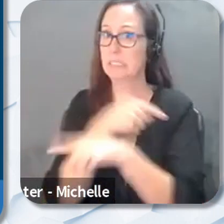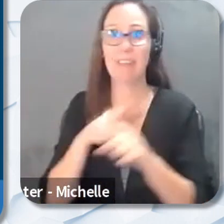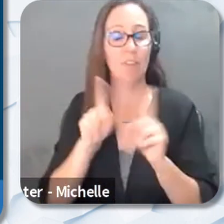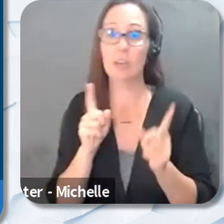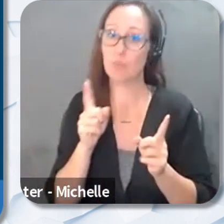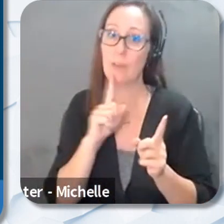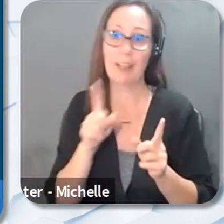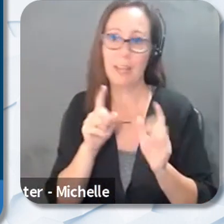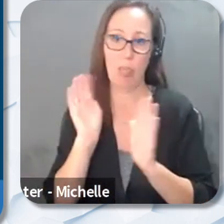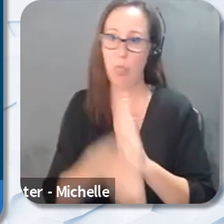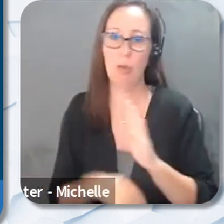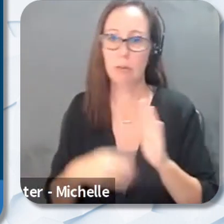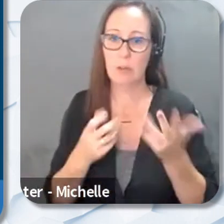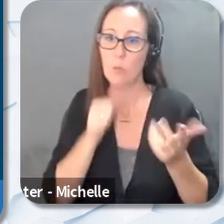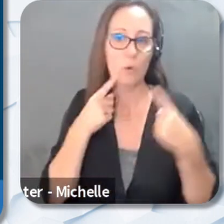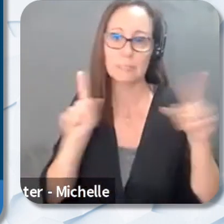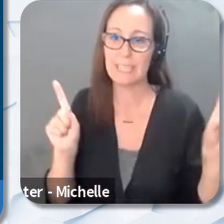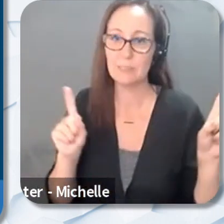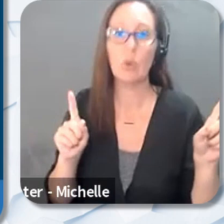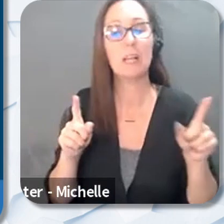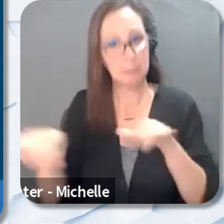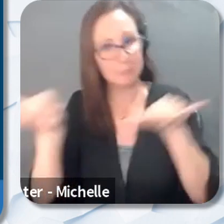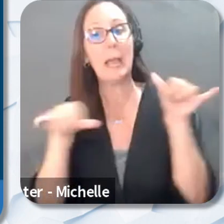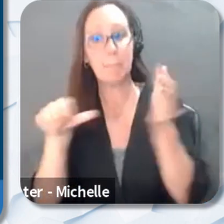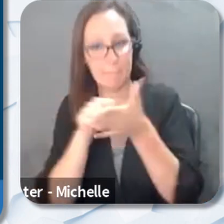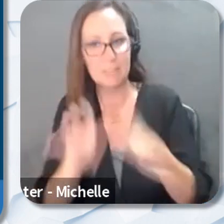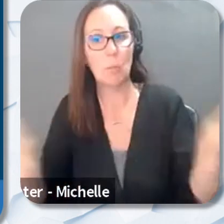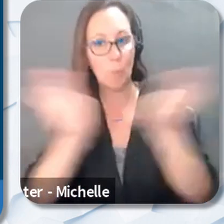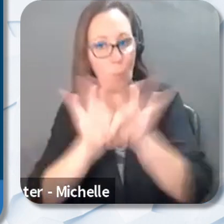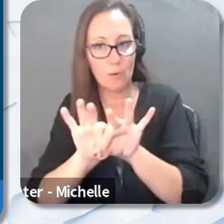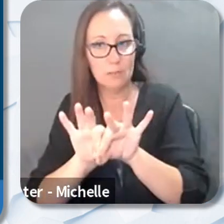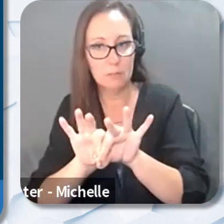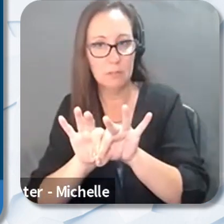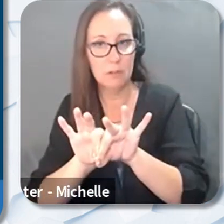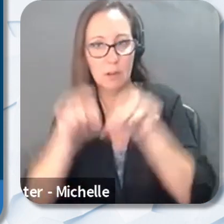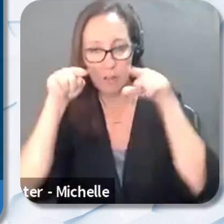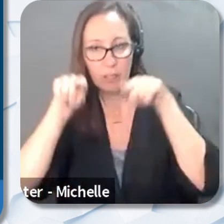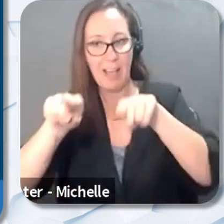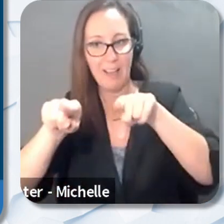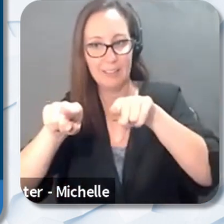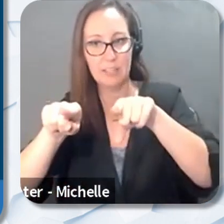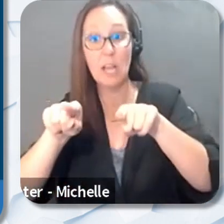get on the same page and it sounds like a lot of work. But it's worth it's it's worth it in